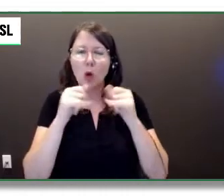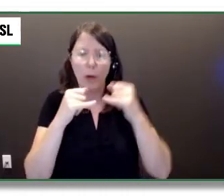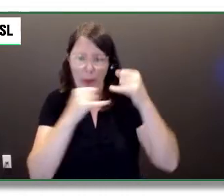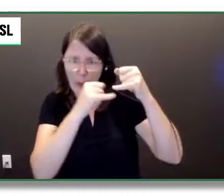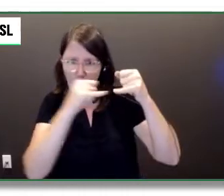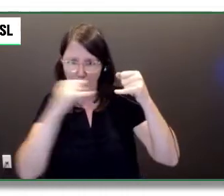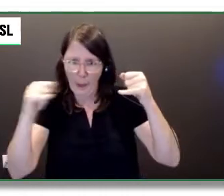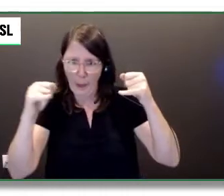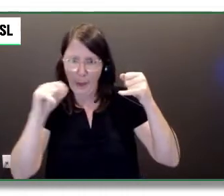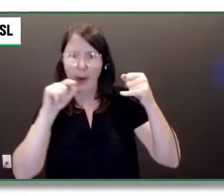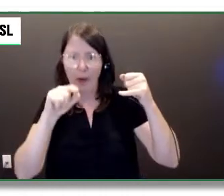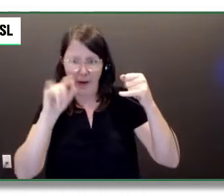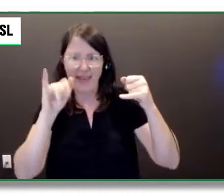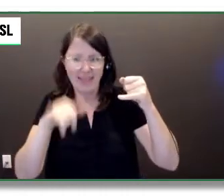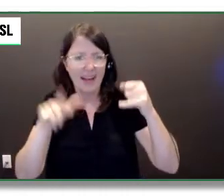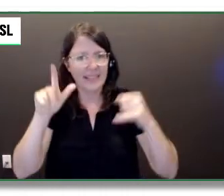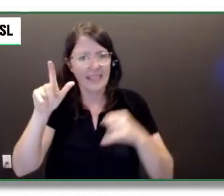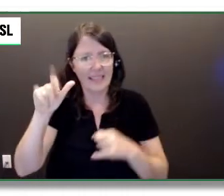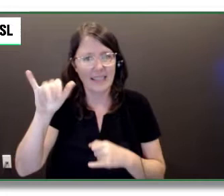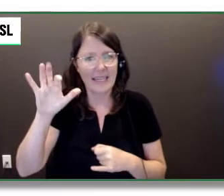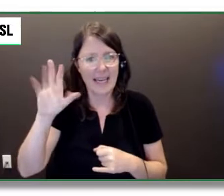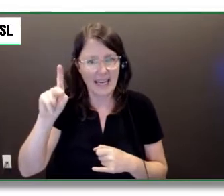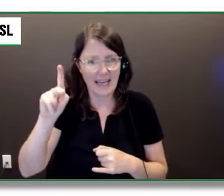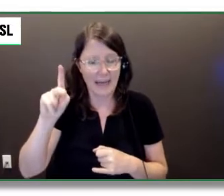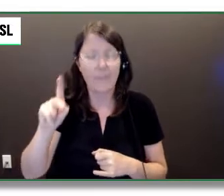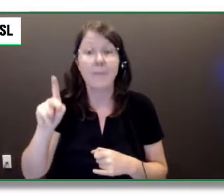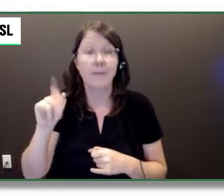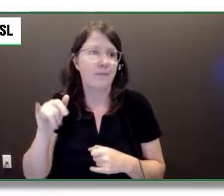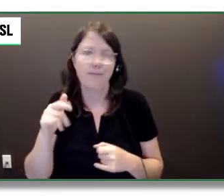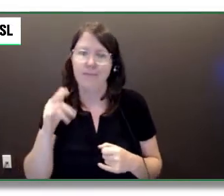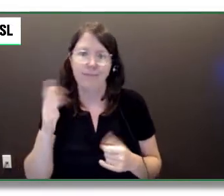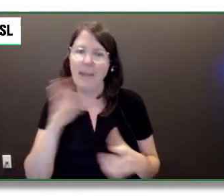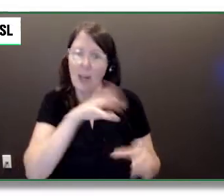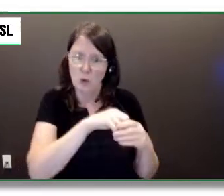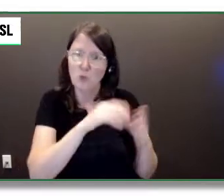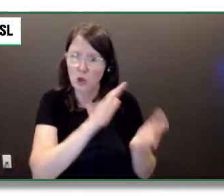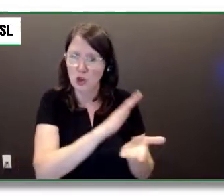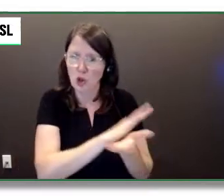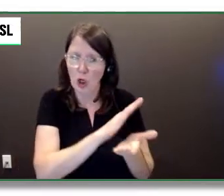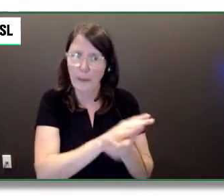are also included in the document. So next. This slide says Agenda and on